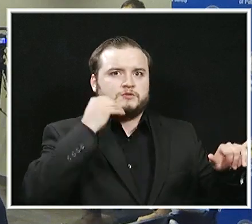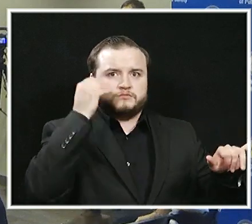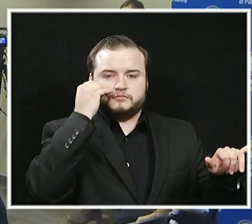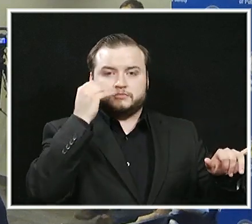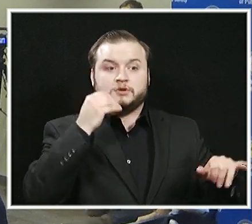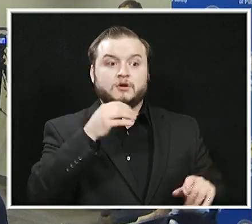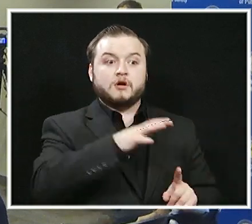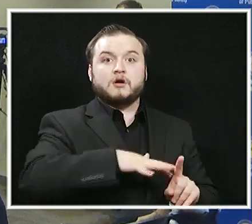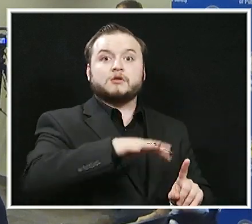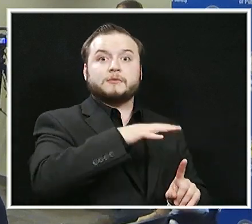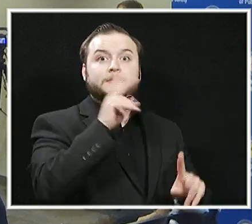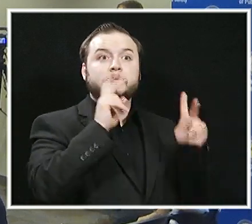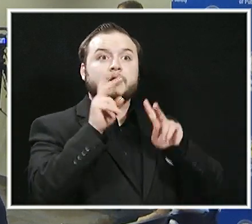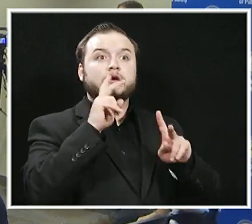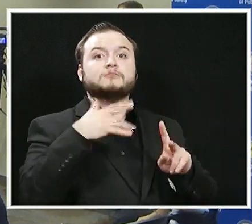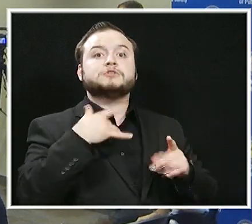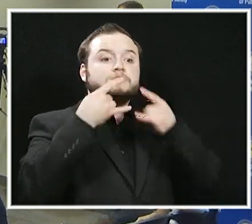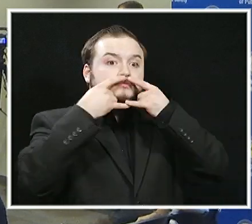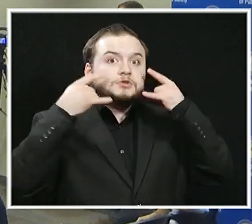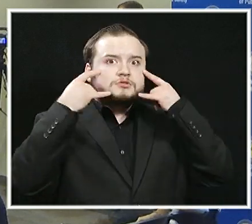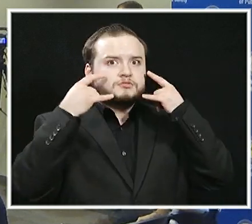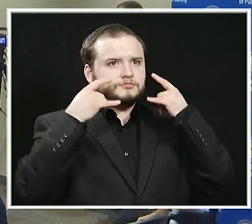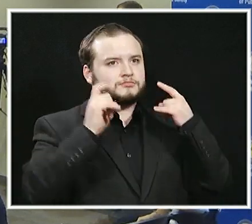They certainly know what happens if you go into an